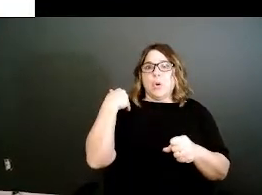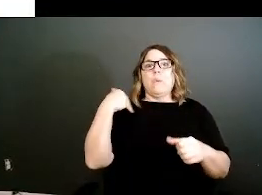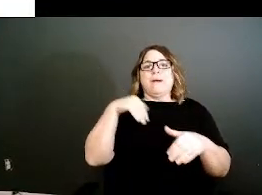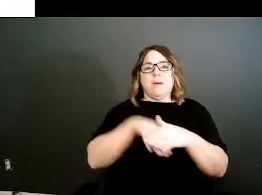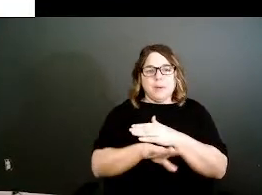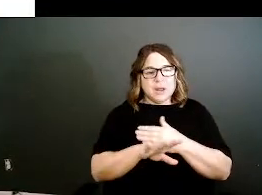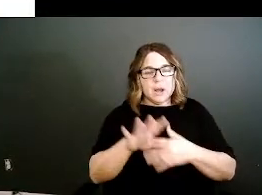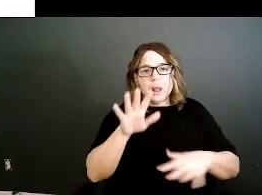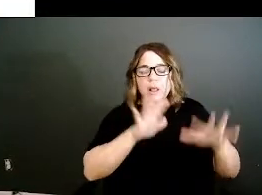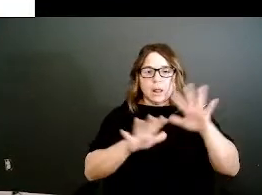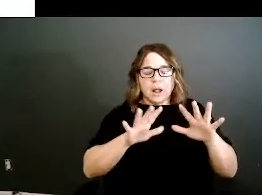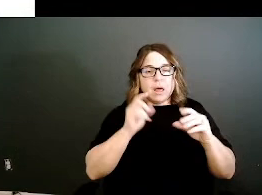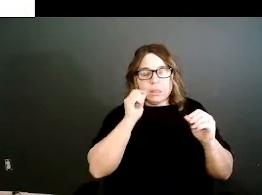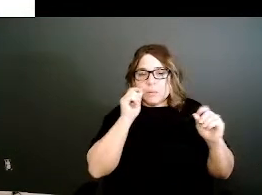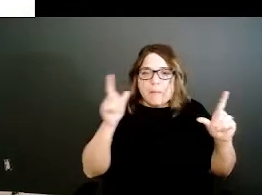AND, YET, WE KNOW THAT THIS IS A REALLY IMPORTANT